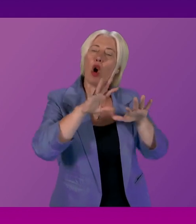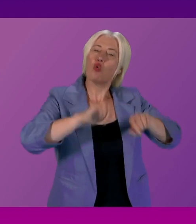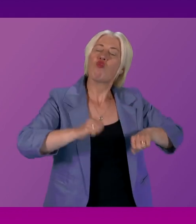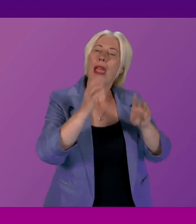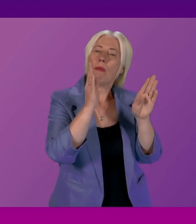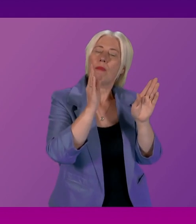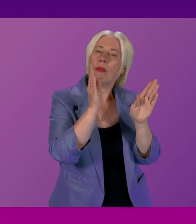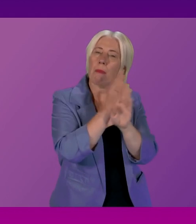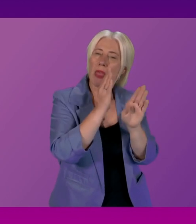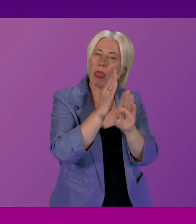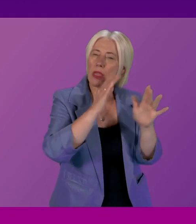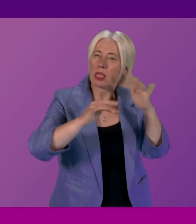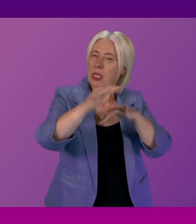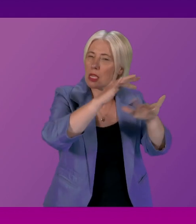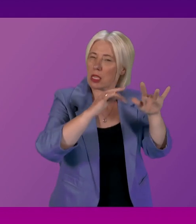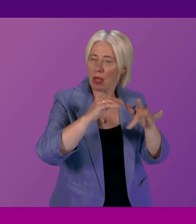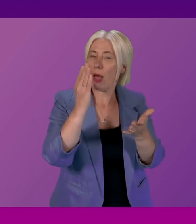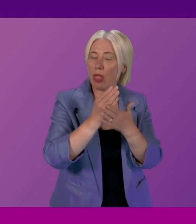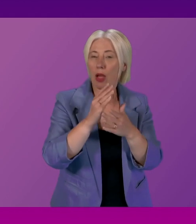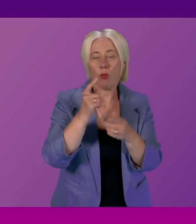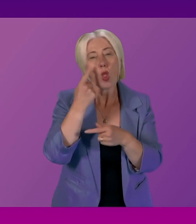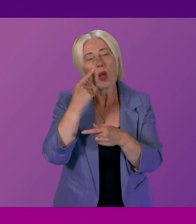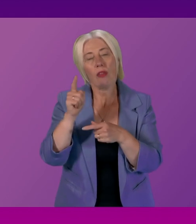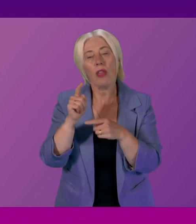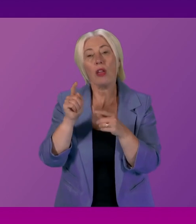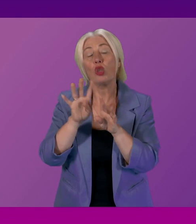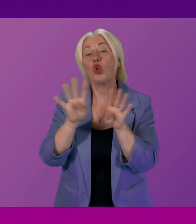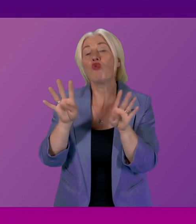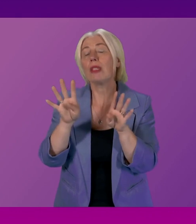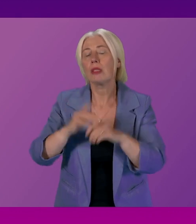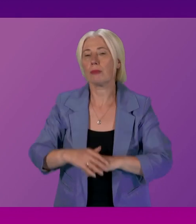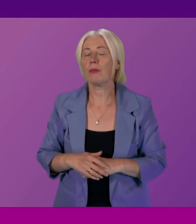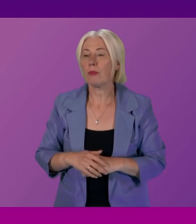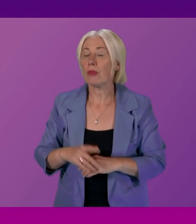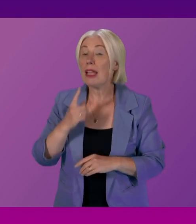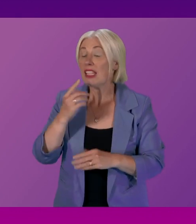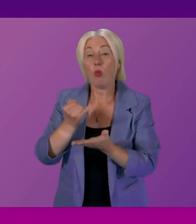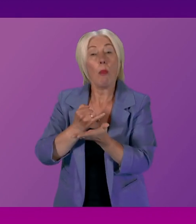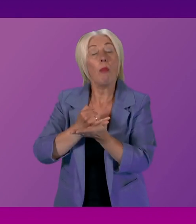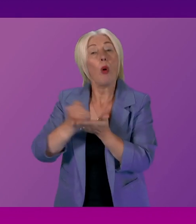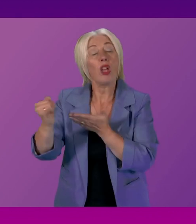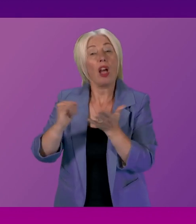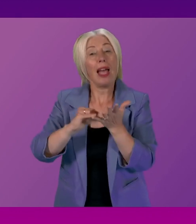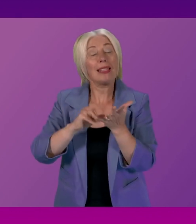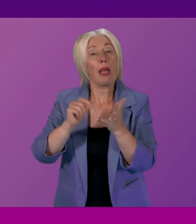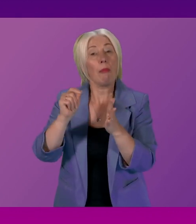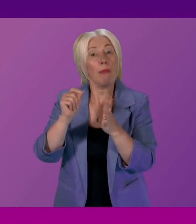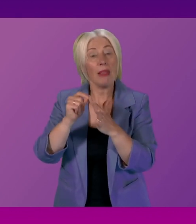Lawyers across Scotland say that they will boycott the SNP’s planned juryless trials,